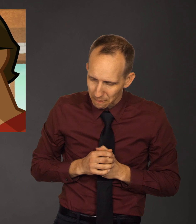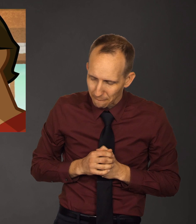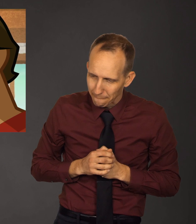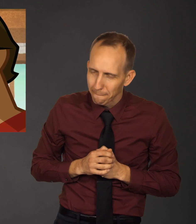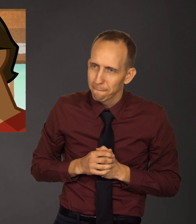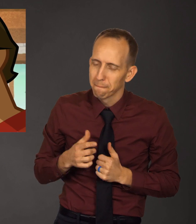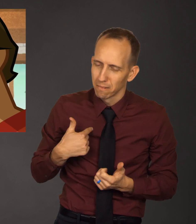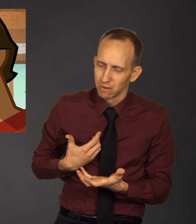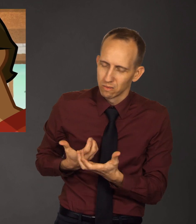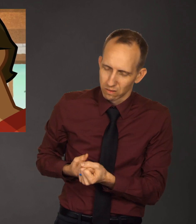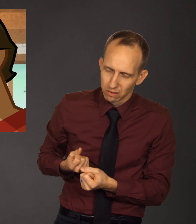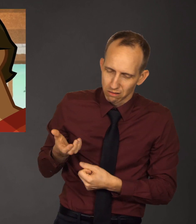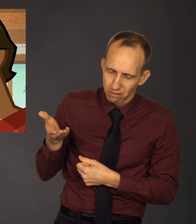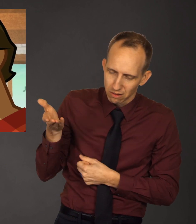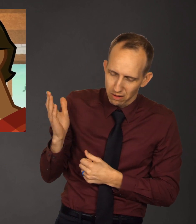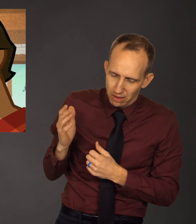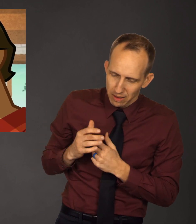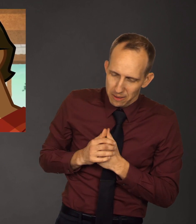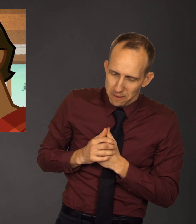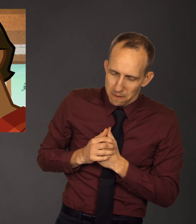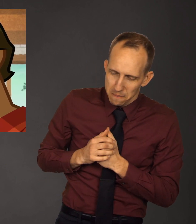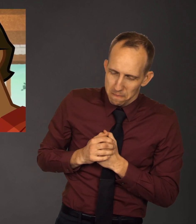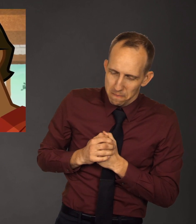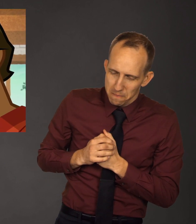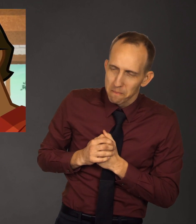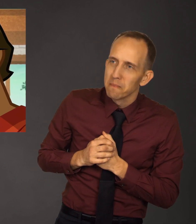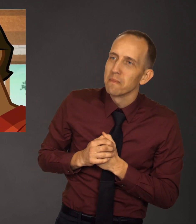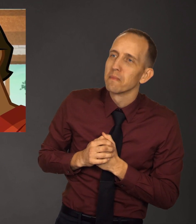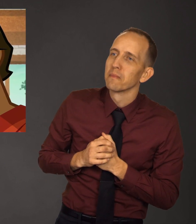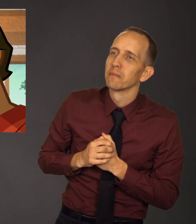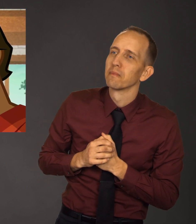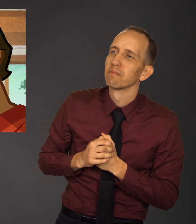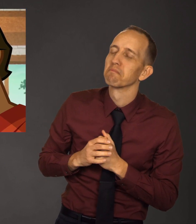But Daniel trusted God and wanted to obey His commandments.